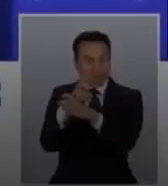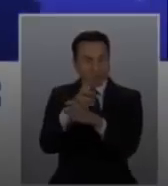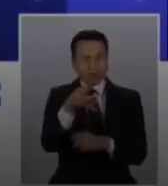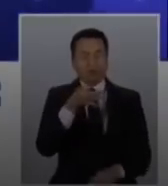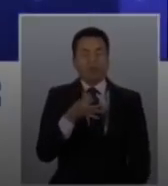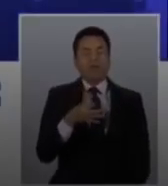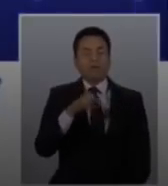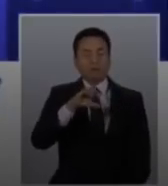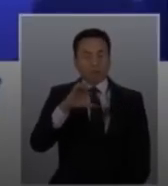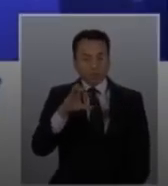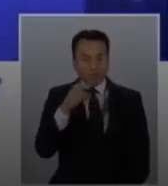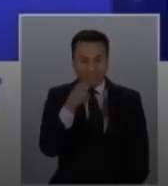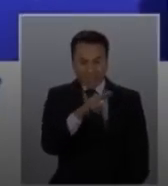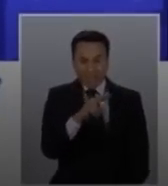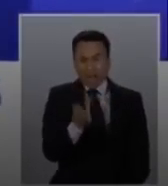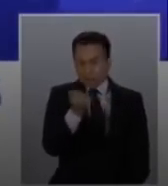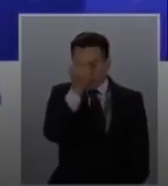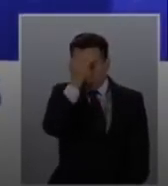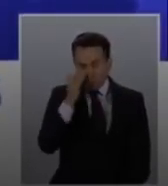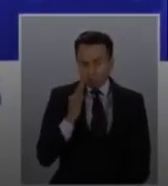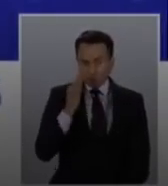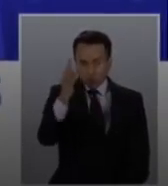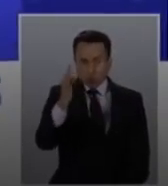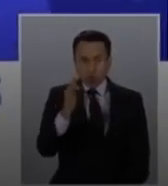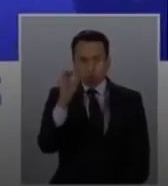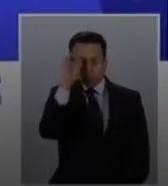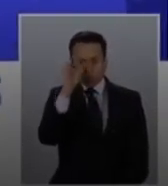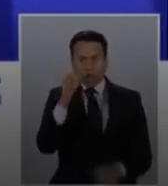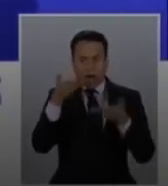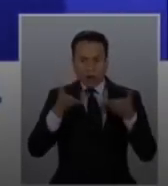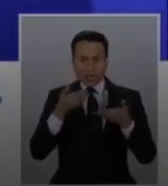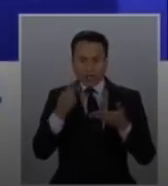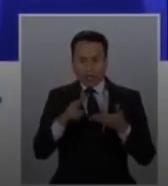But Gabriel Boric had a different opinion, despite his alliance with the Chilean Communist Party. Will the Communist Party regret someday the position it is taking regarding Cuba?